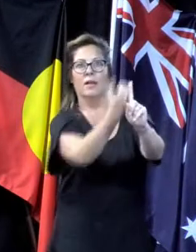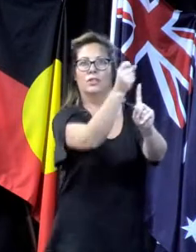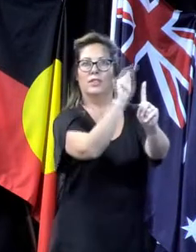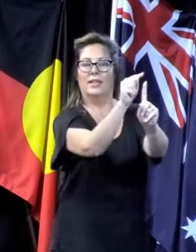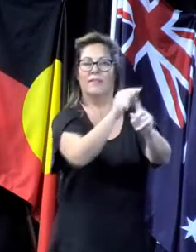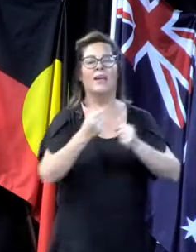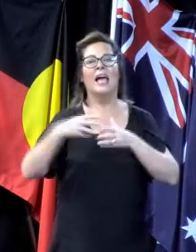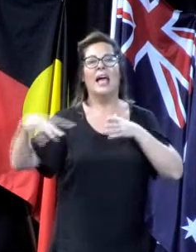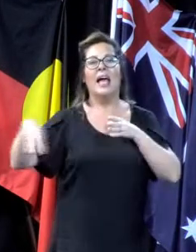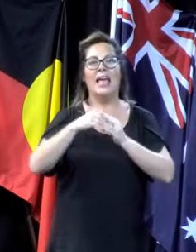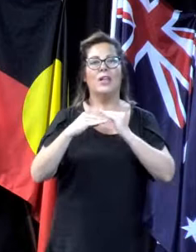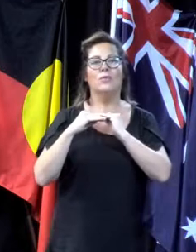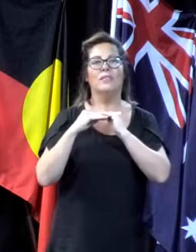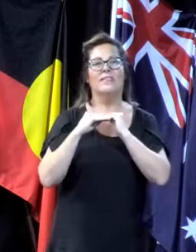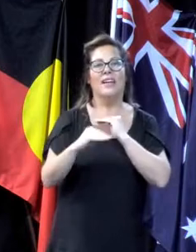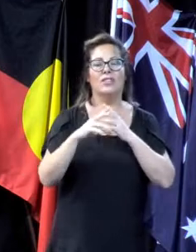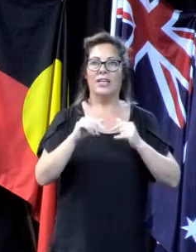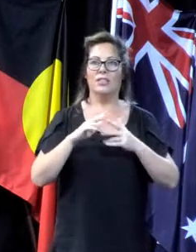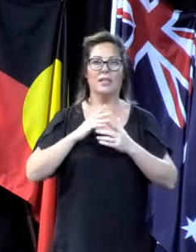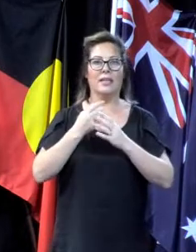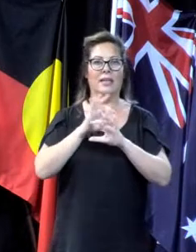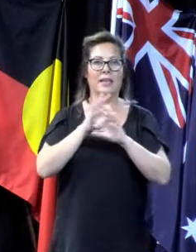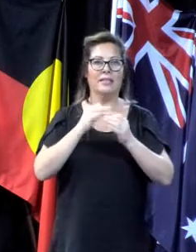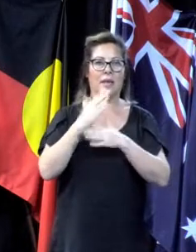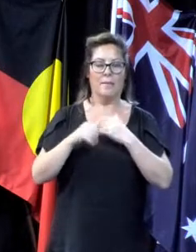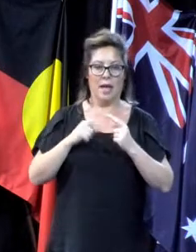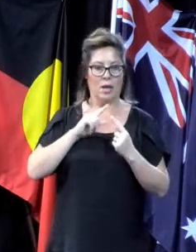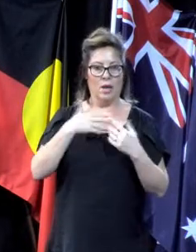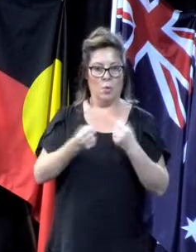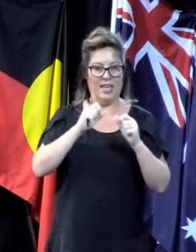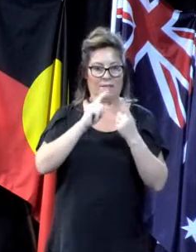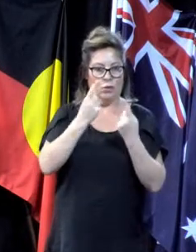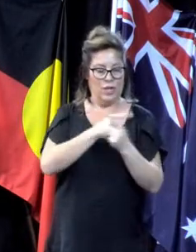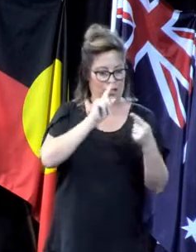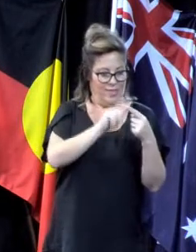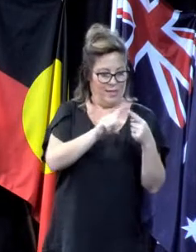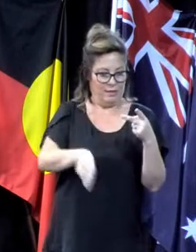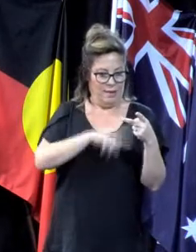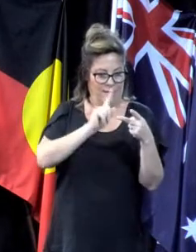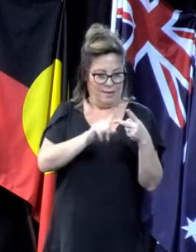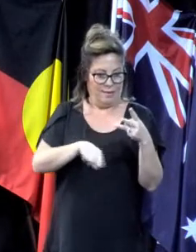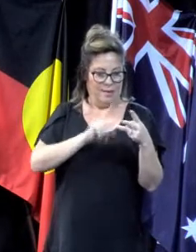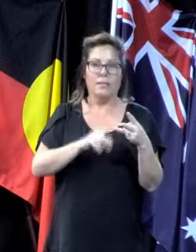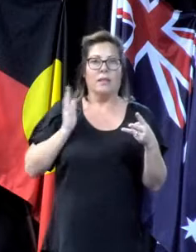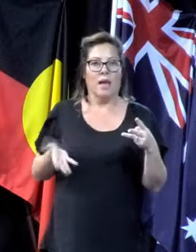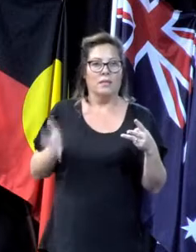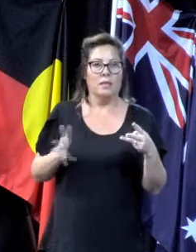just about one particular practice or five particular practices. And when people ring our school and ask to come along